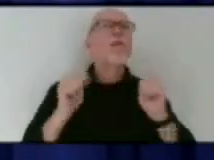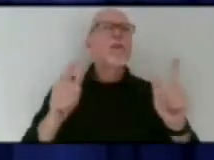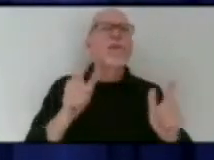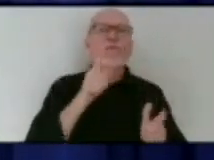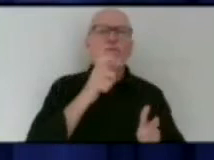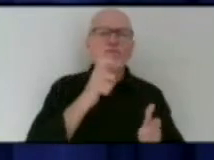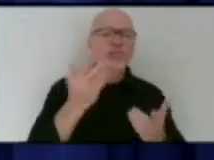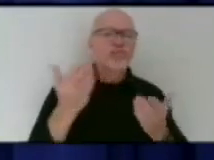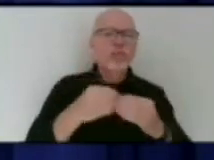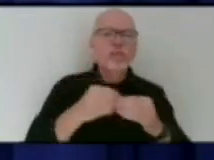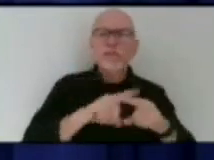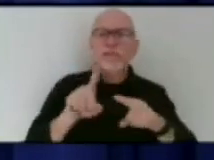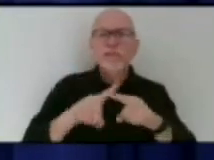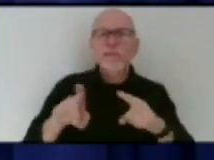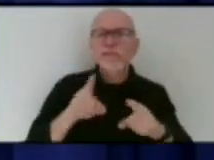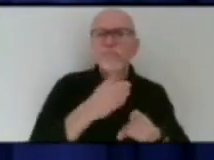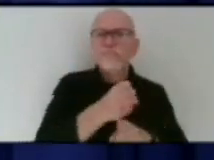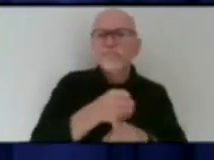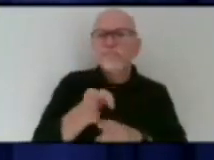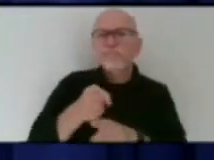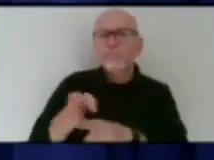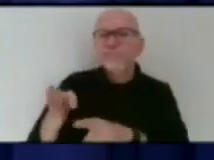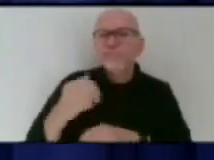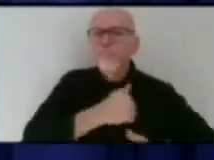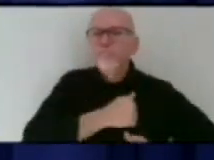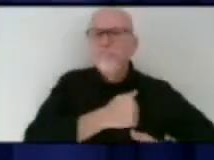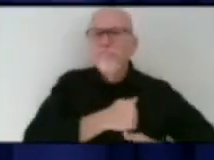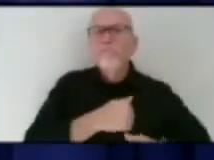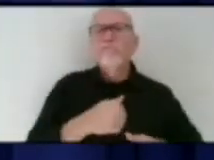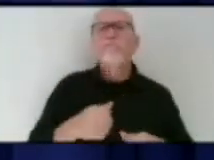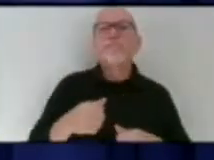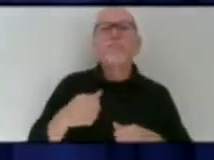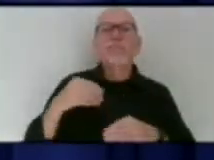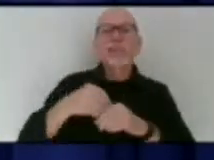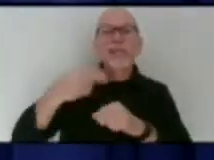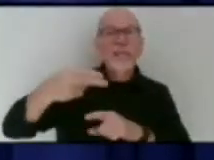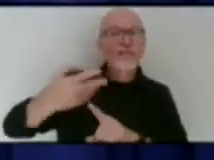branches at different times throughout our history and to your families. I